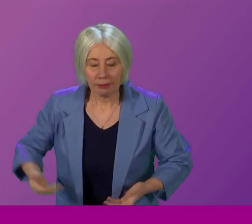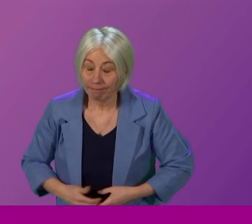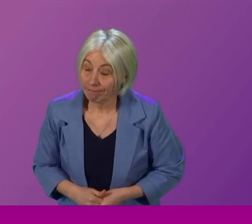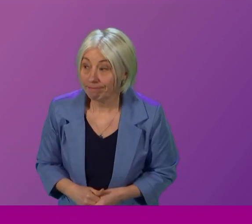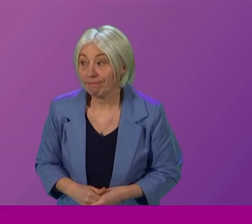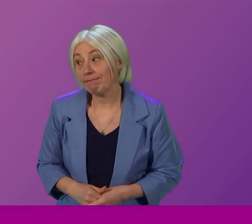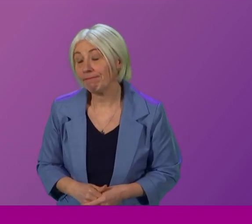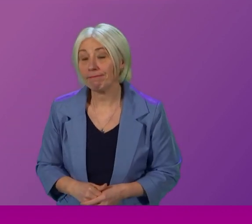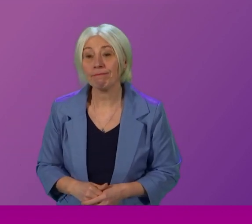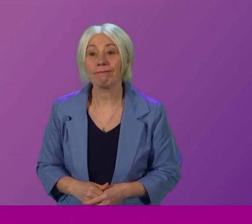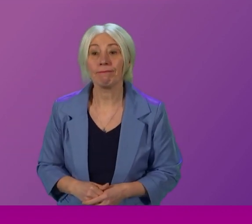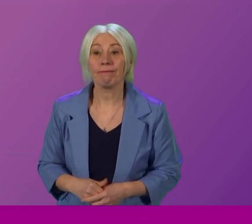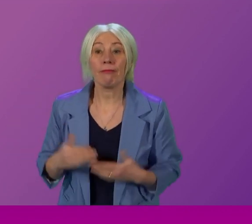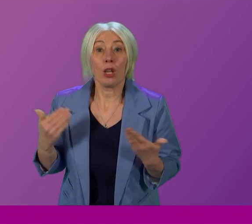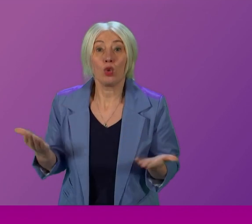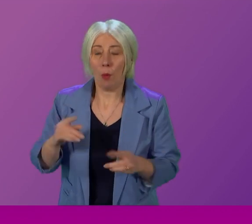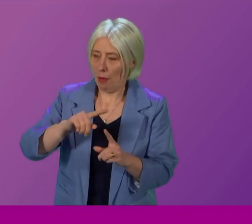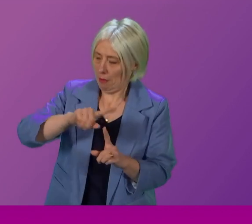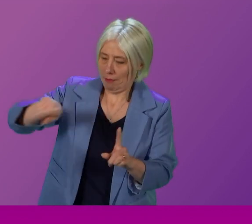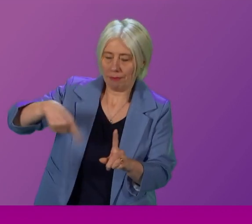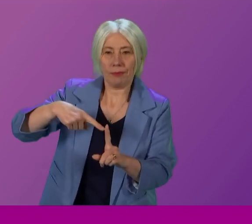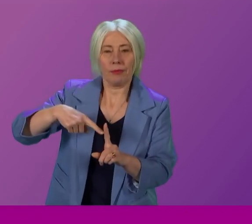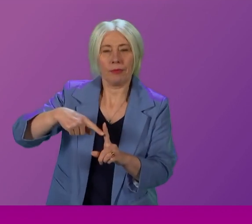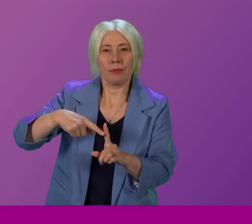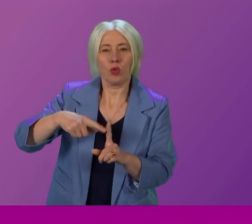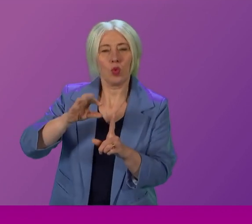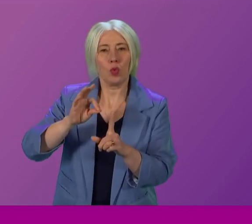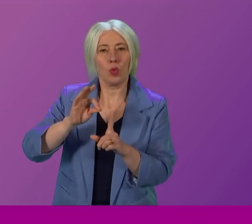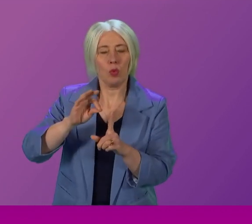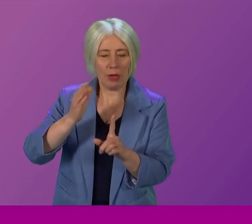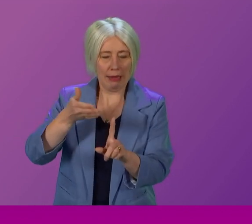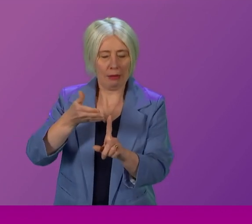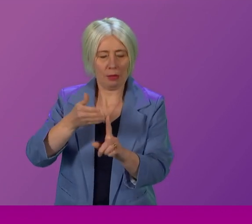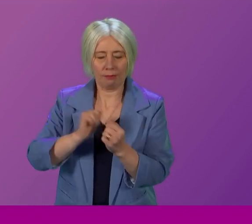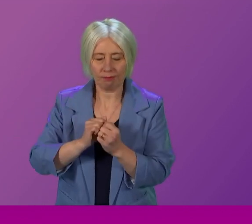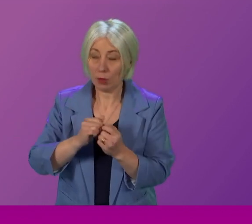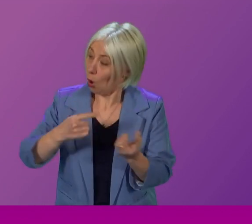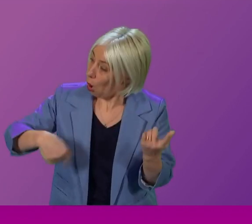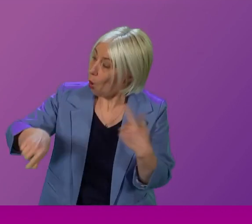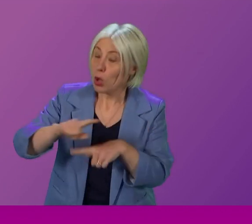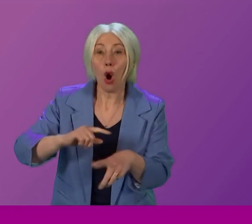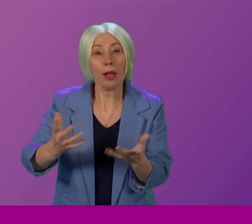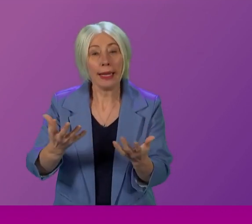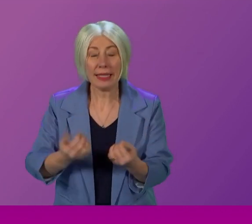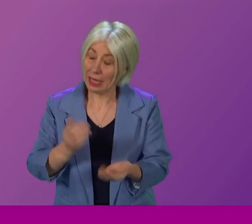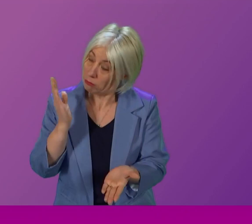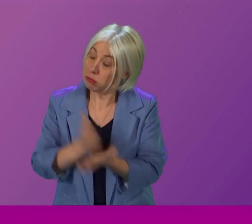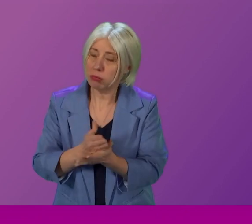We come back to the central point. All of us can accept that these are really difficult times for